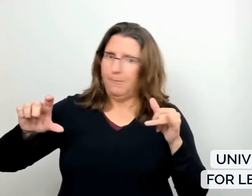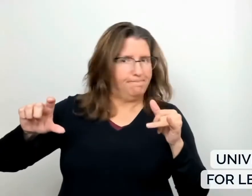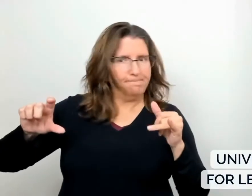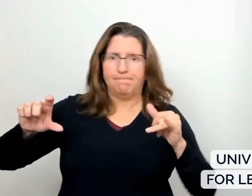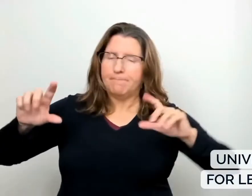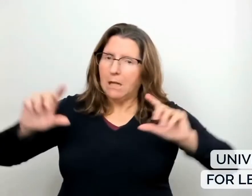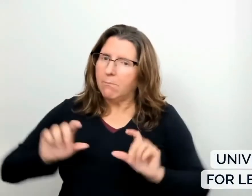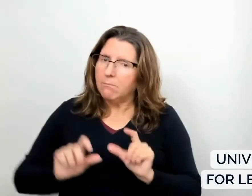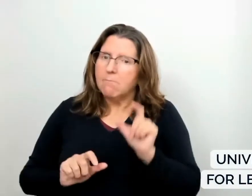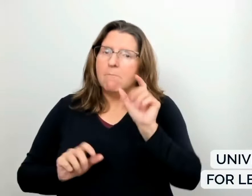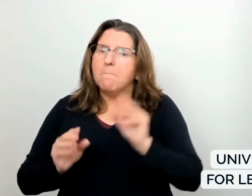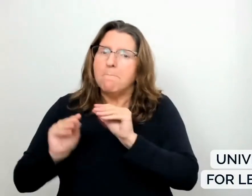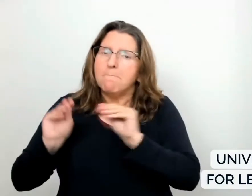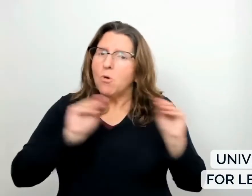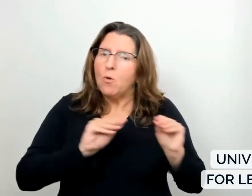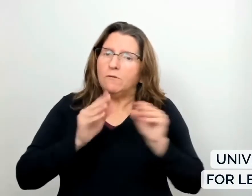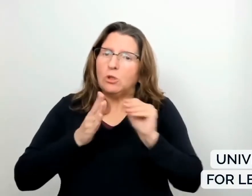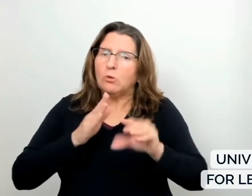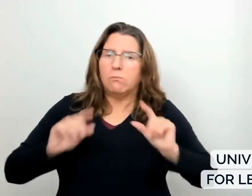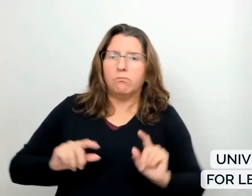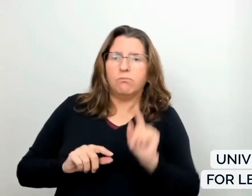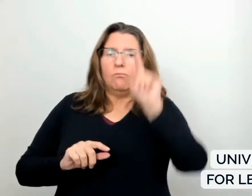nor responsive instruction - the yellow zone,